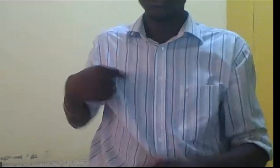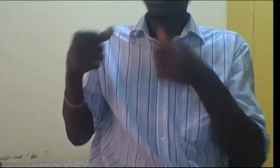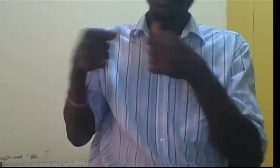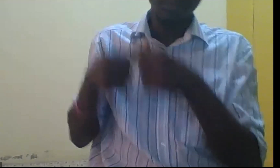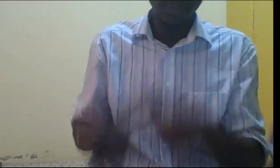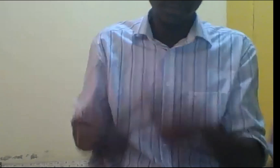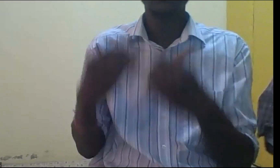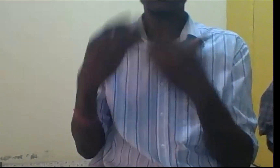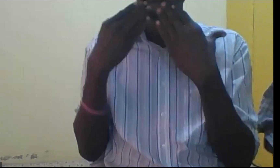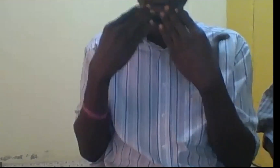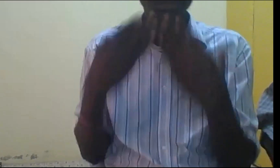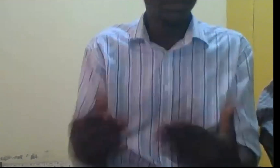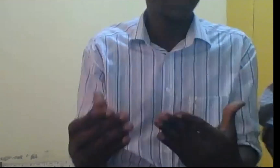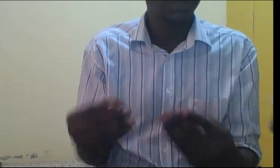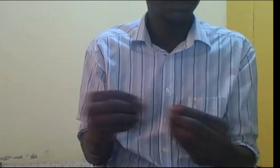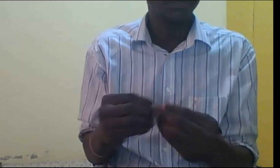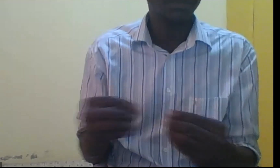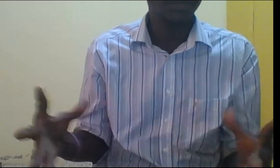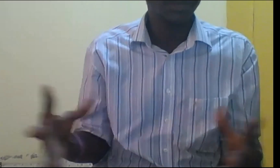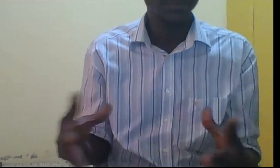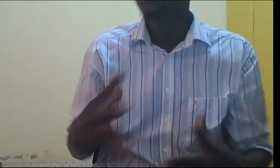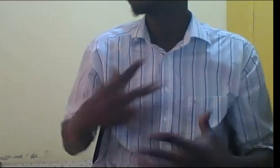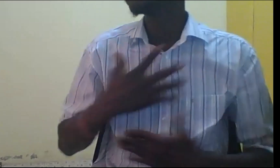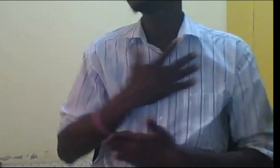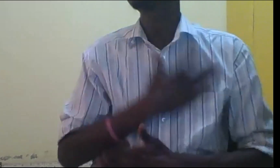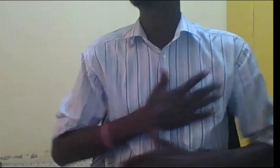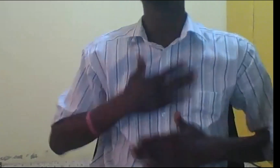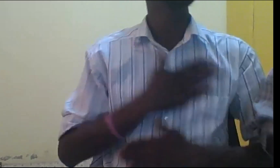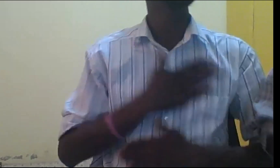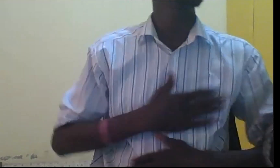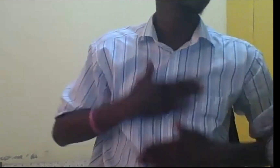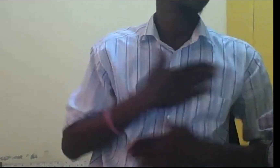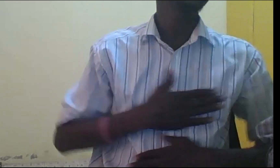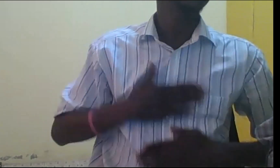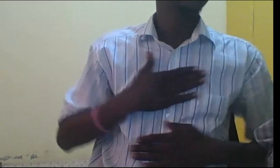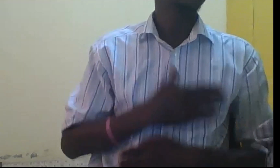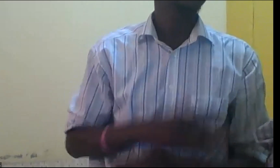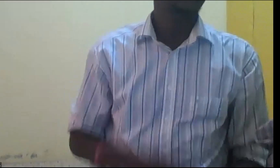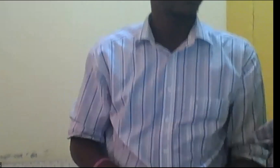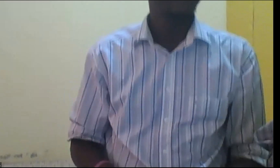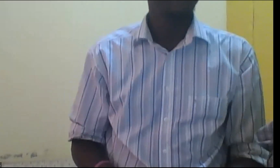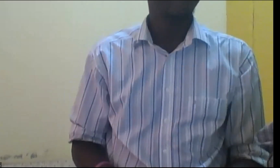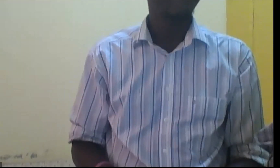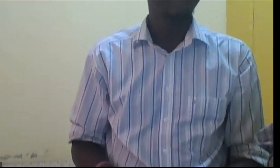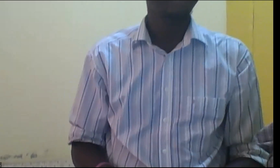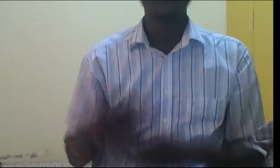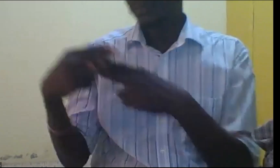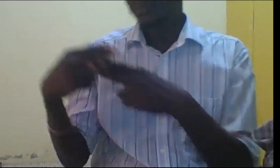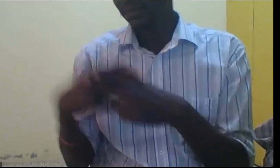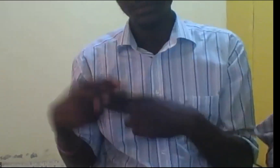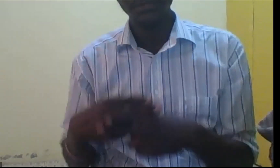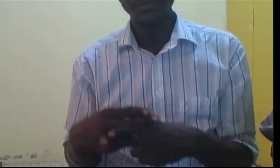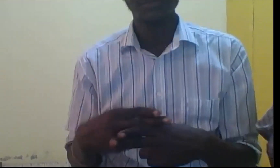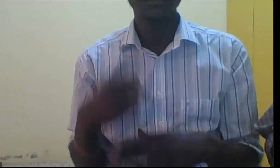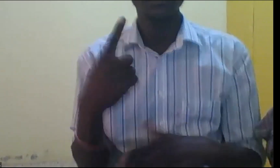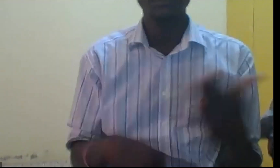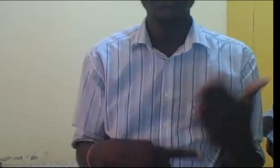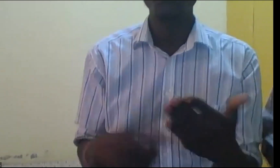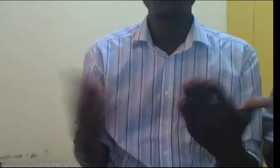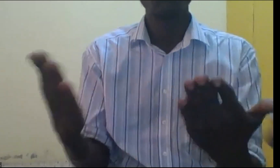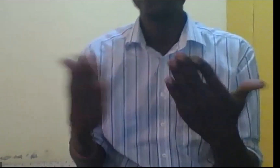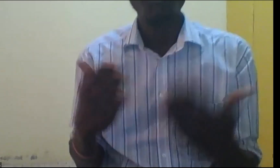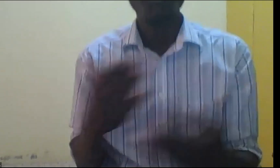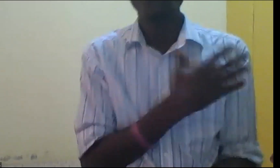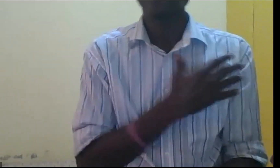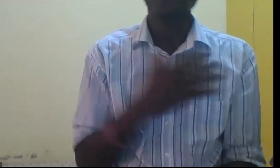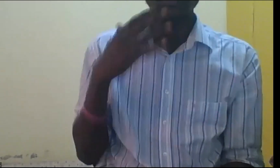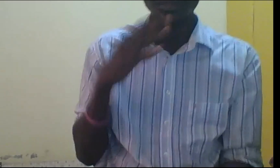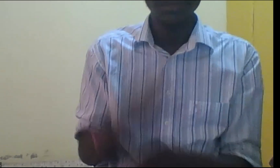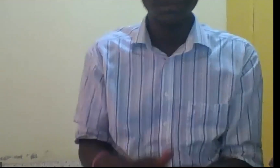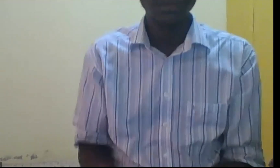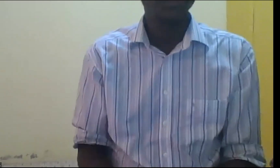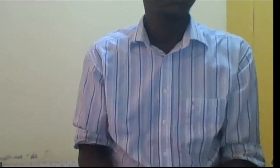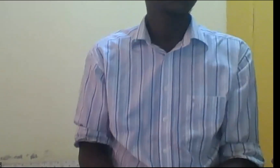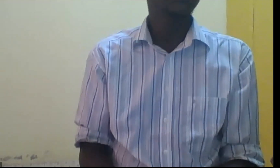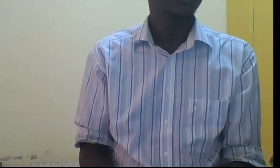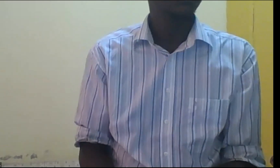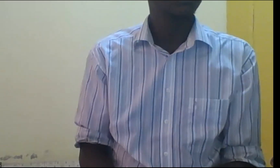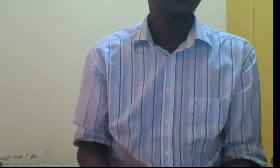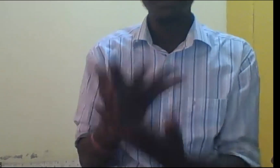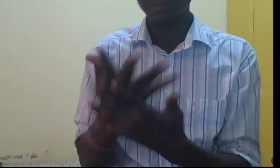Thanks. Thank you so much much appreciated. I see, Jude, you have your hand up, if you can very briefly share what you want, and then I promise we will wind up the call.